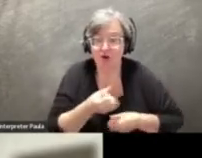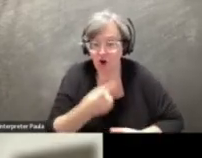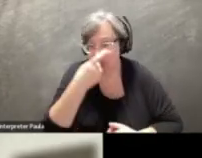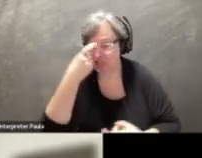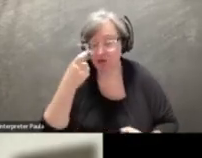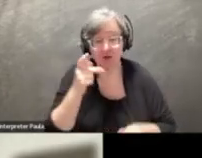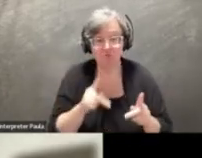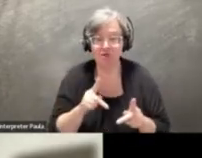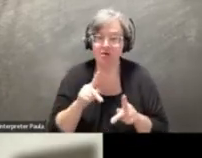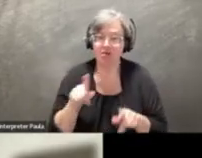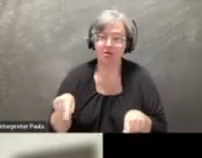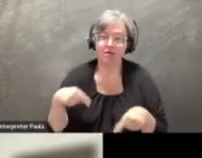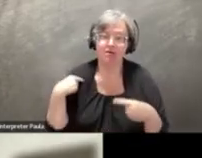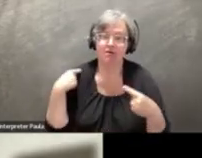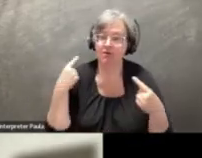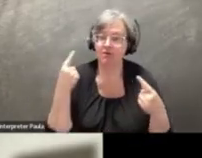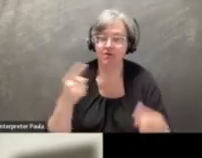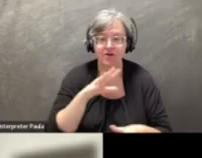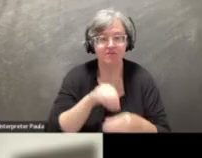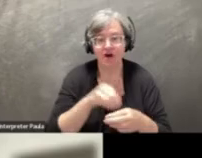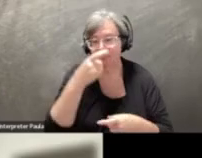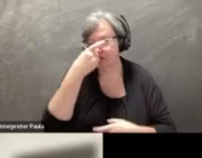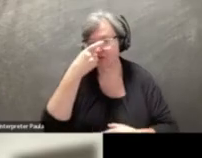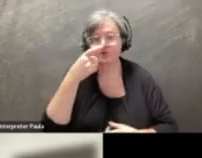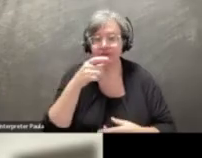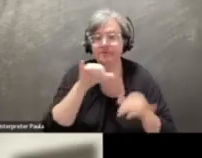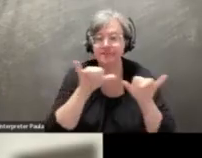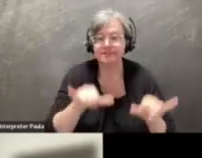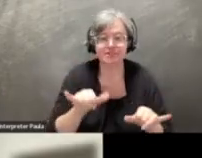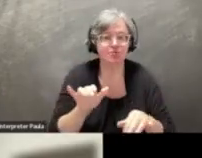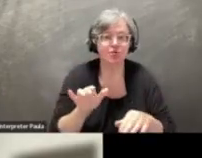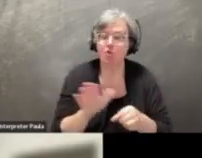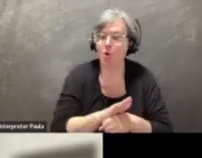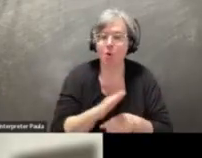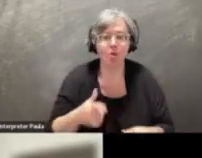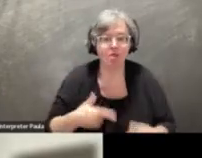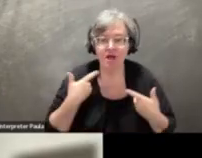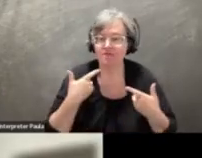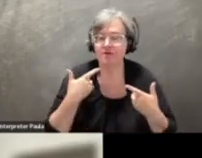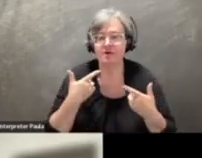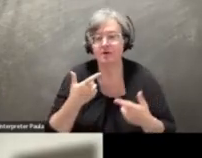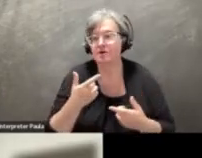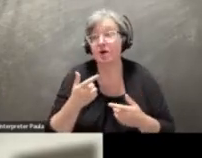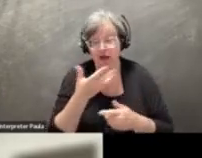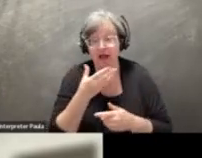system for their whole lives and their families. We have lived a